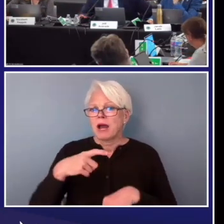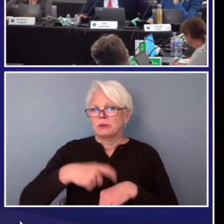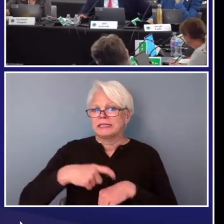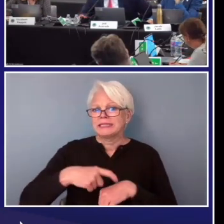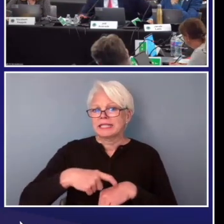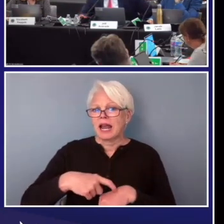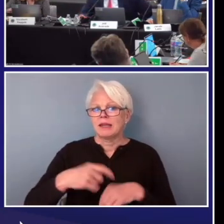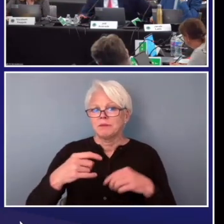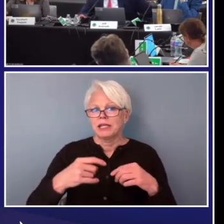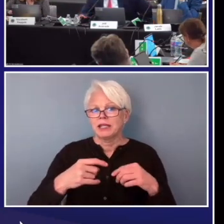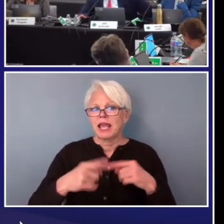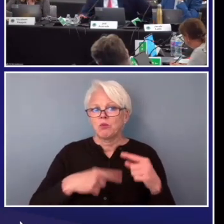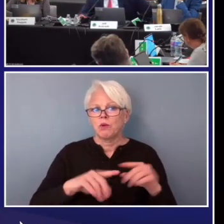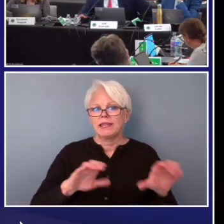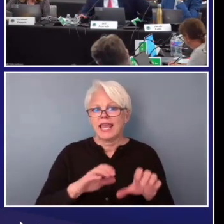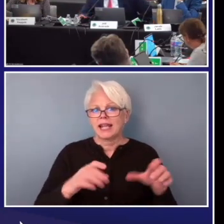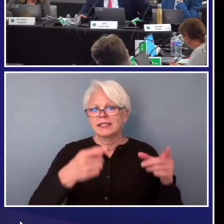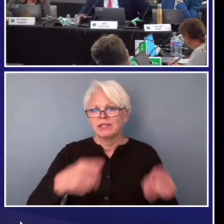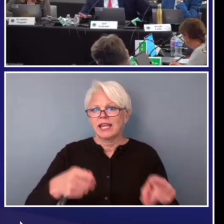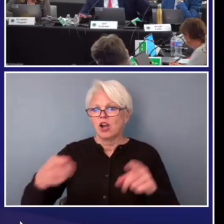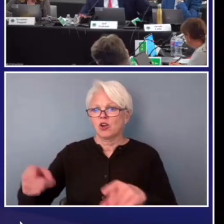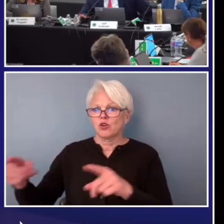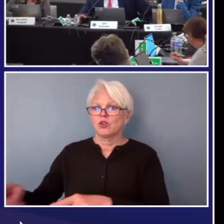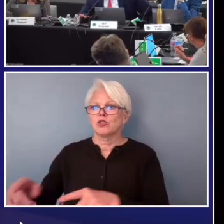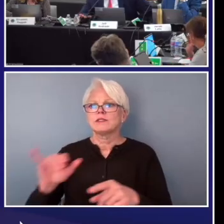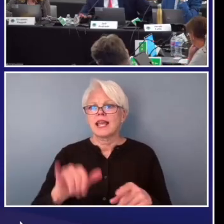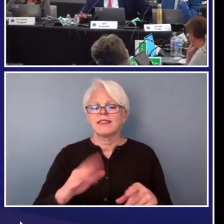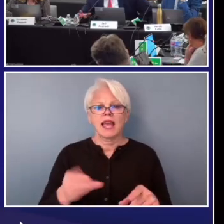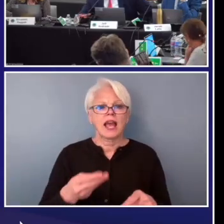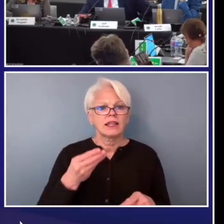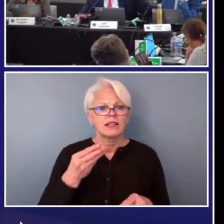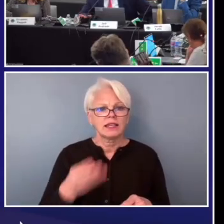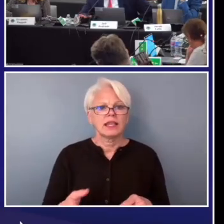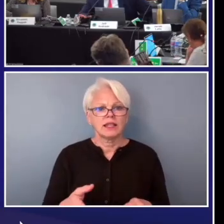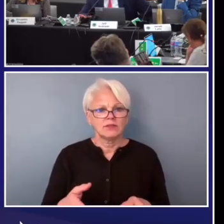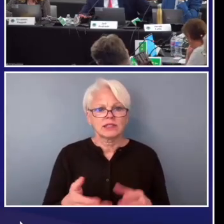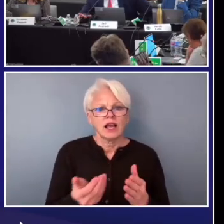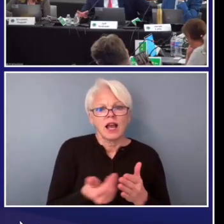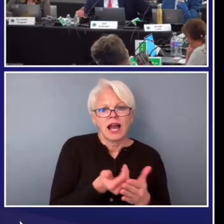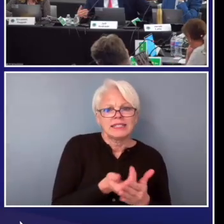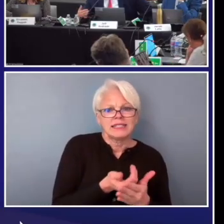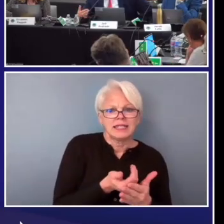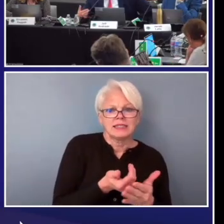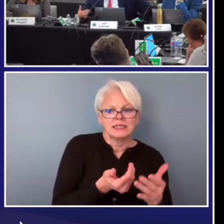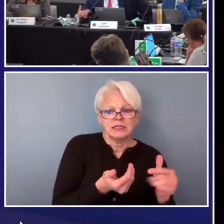activities occur, um, and that gives a nascent accreditor, um, some, you